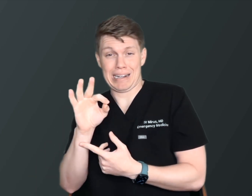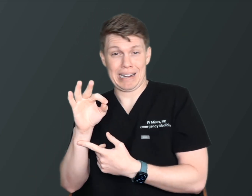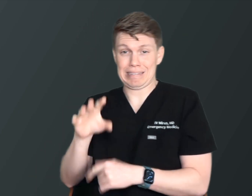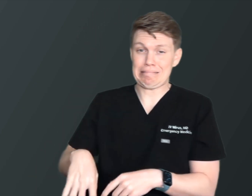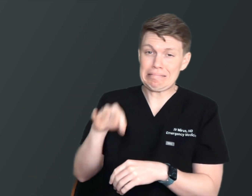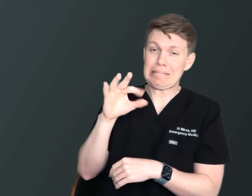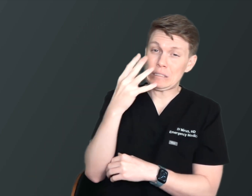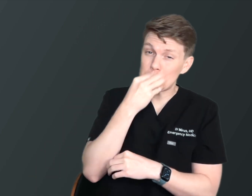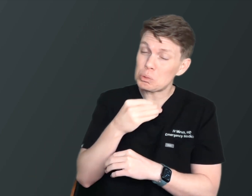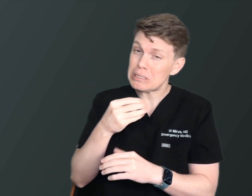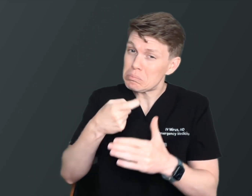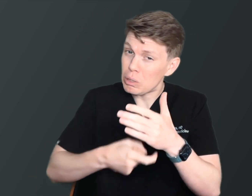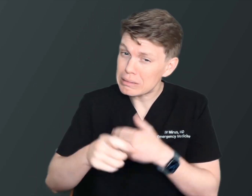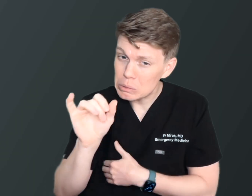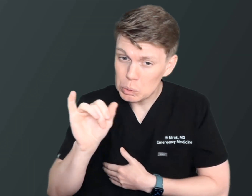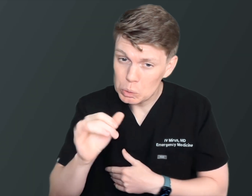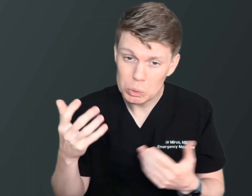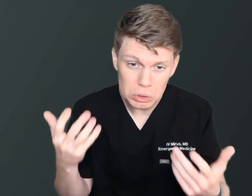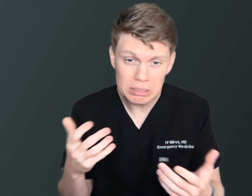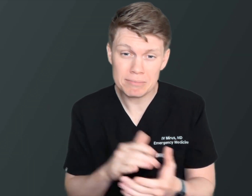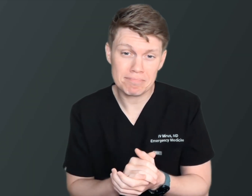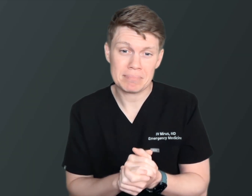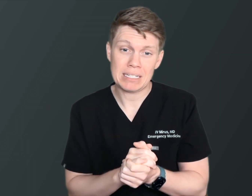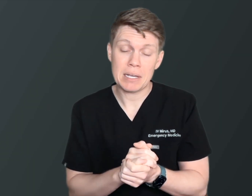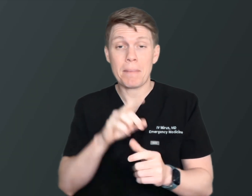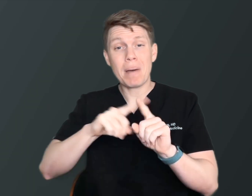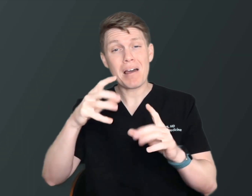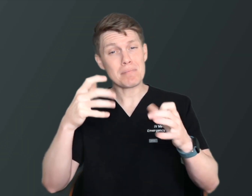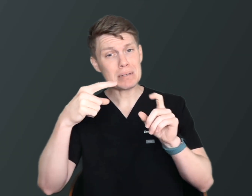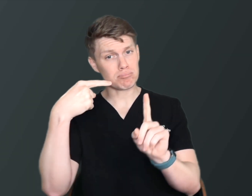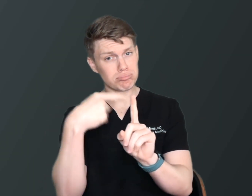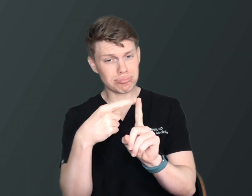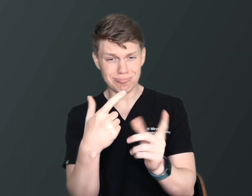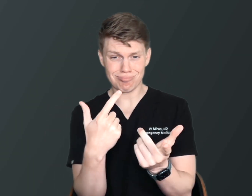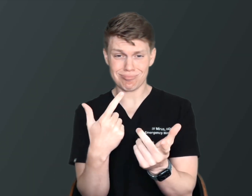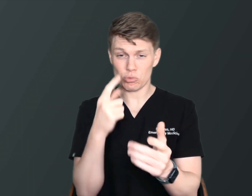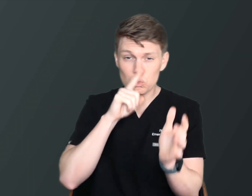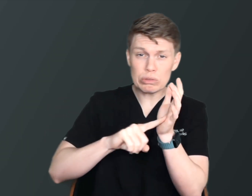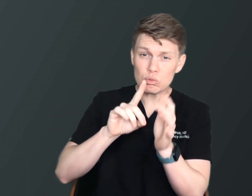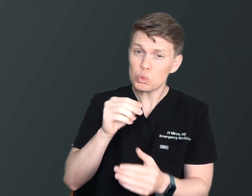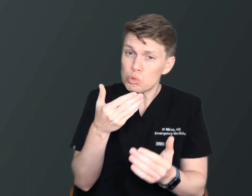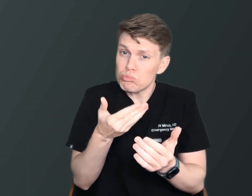$499 is expensive, but a positive thing is that